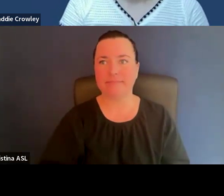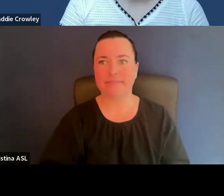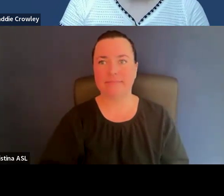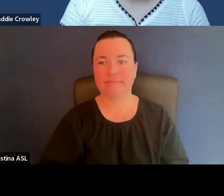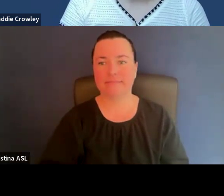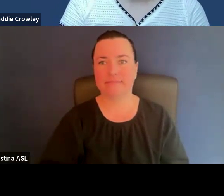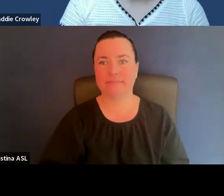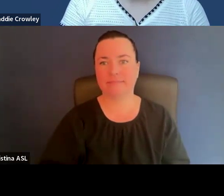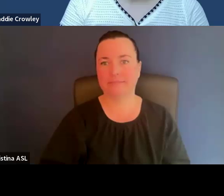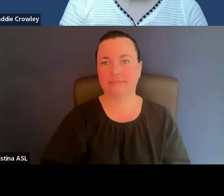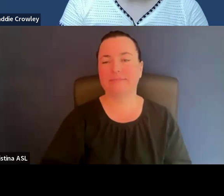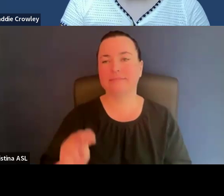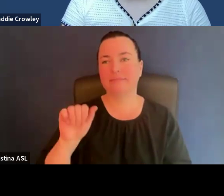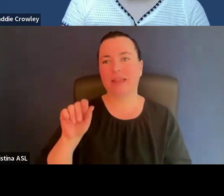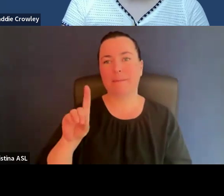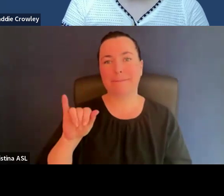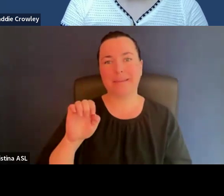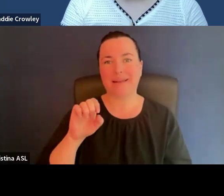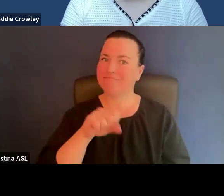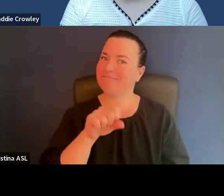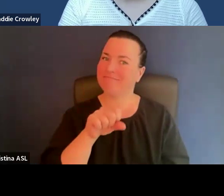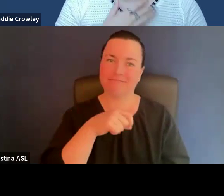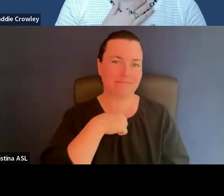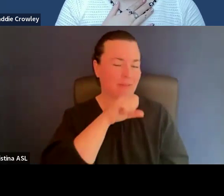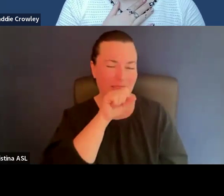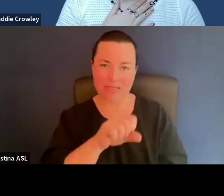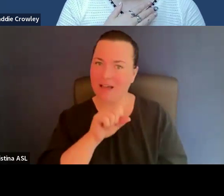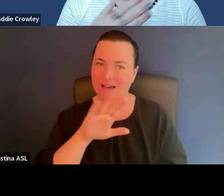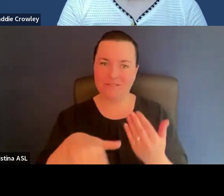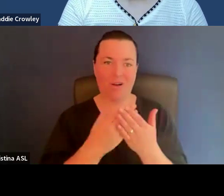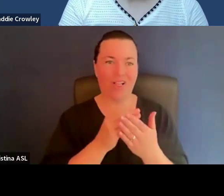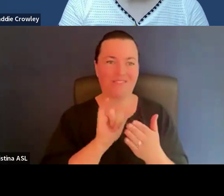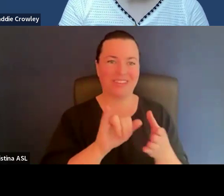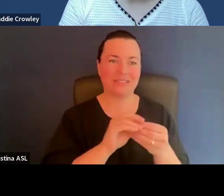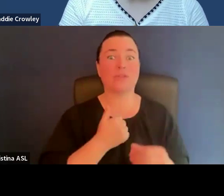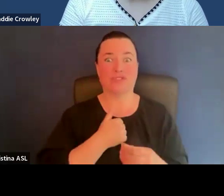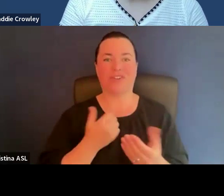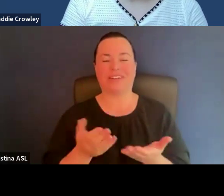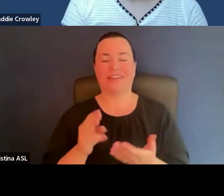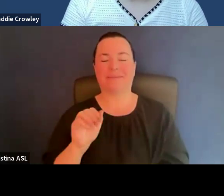Yeah, I love all of these analogies and Damian's... Sorry, this is Maddie, and Damian's analogy, you know,